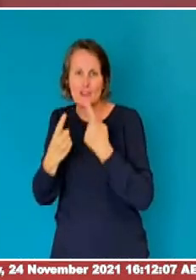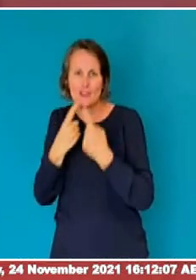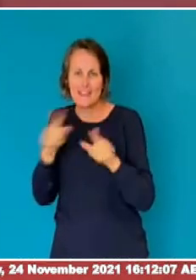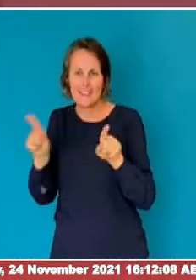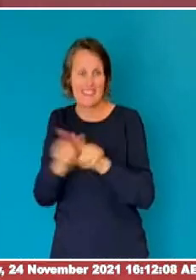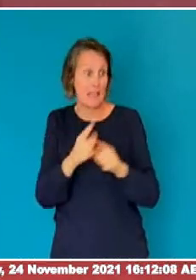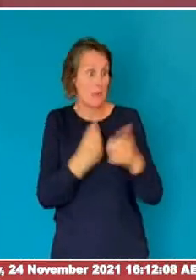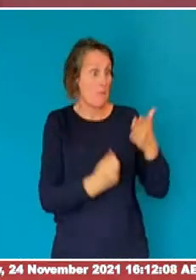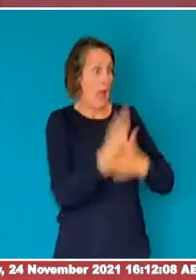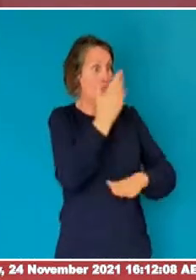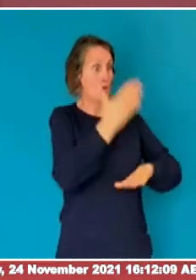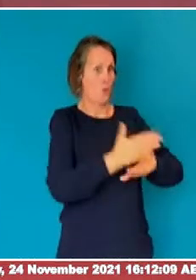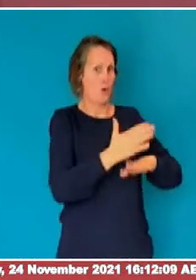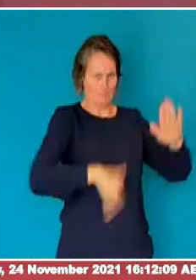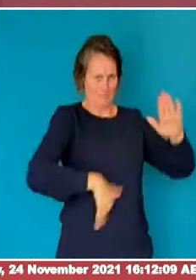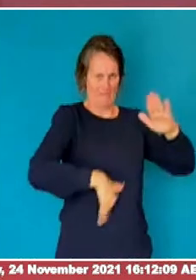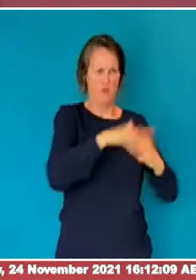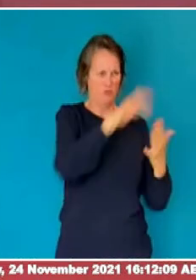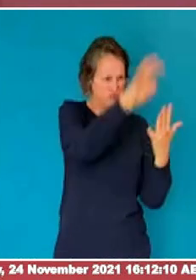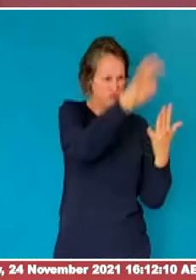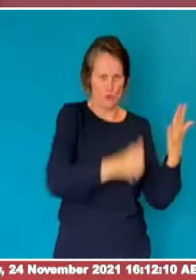injuries sustained within the workplace.